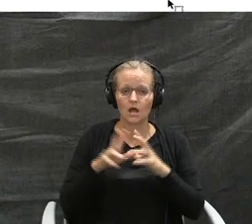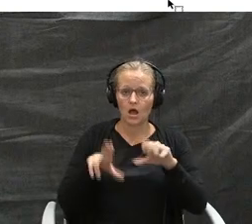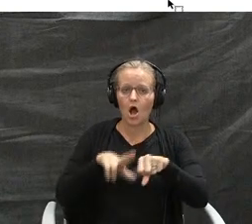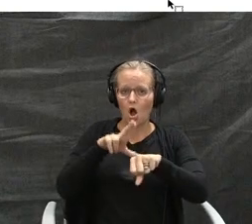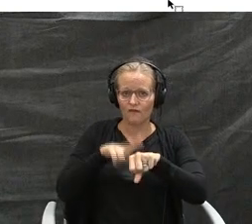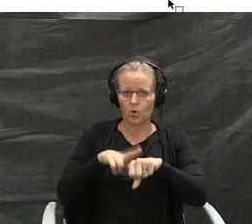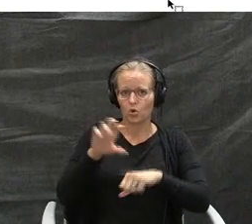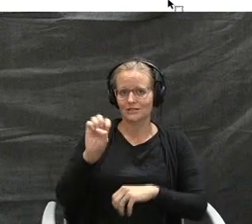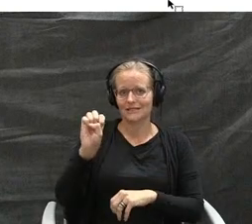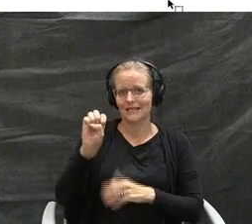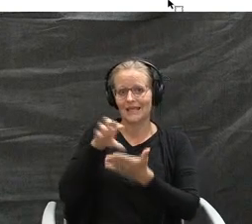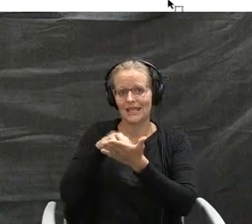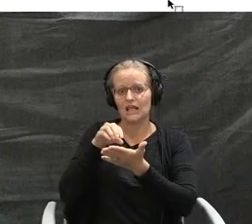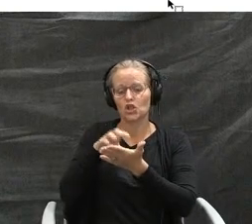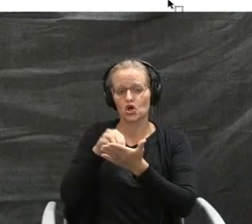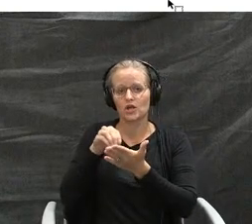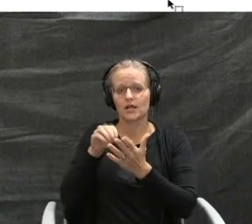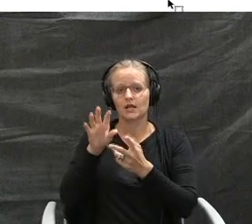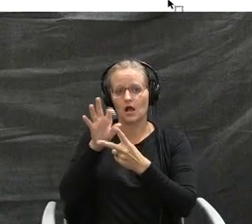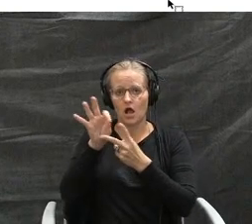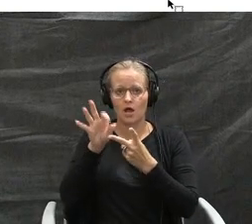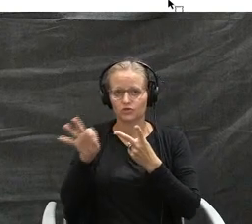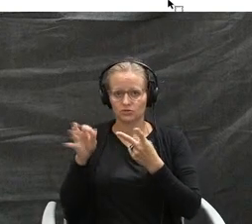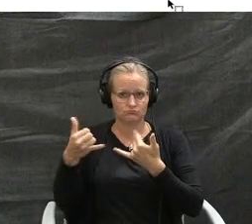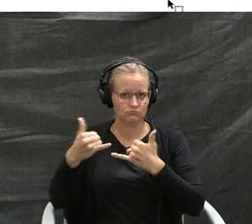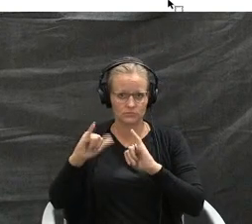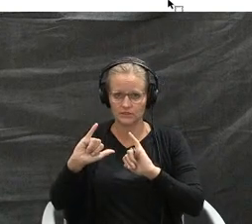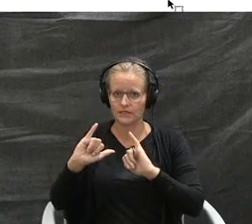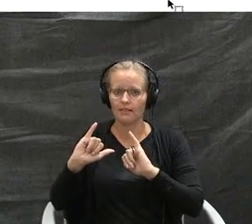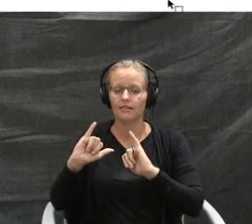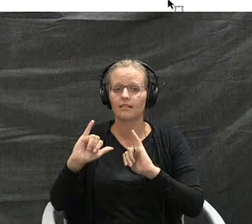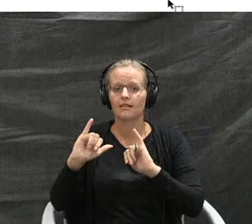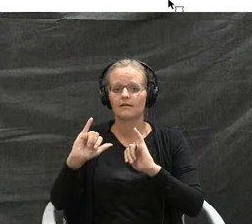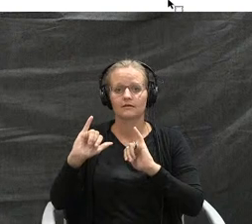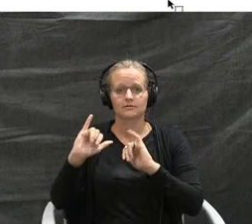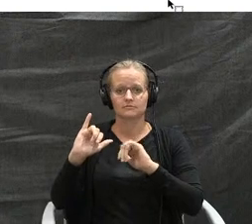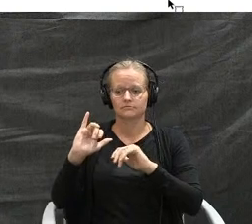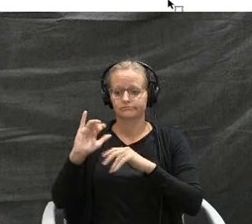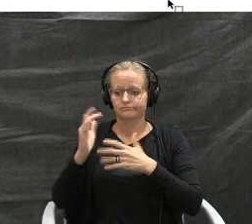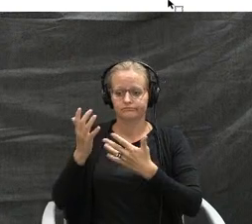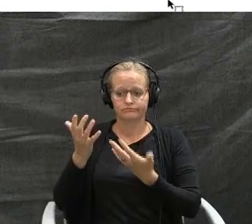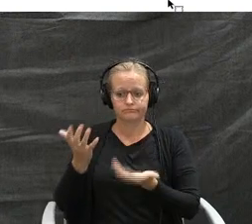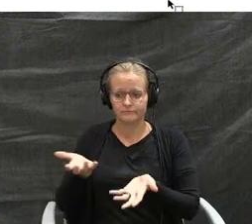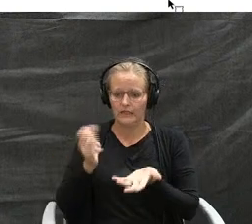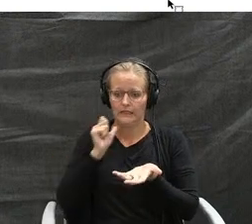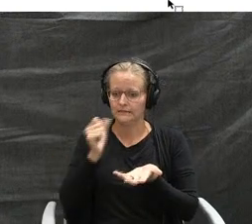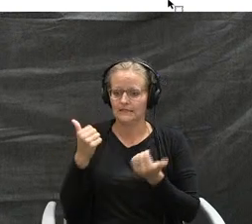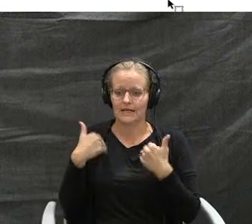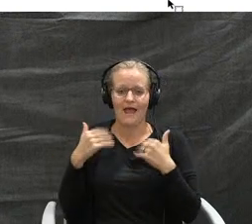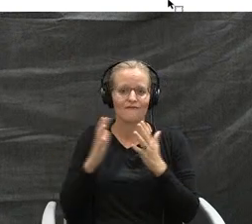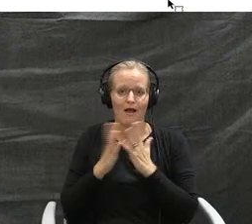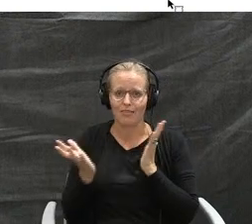option. Is you know it doesn't have much meaning anymore because most people will be on the learning. If students don't